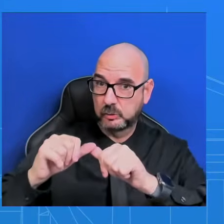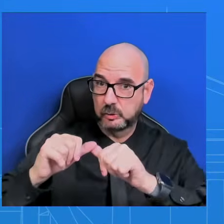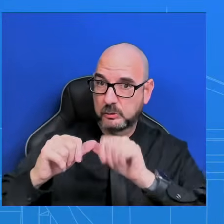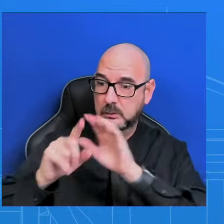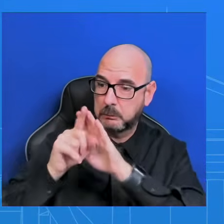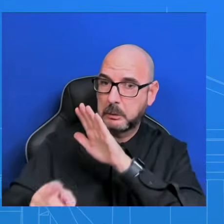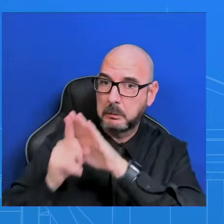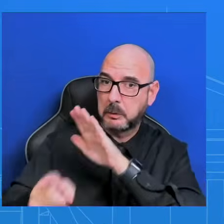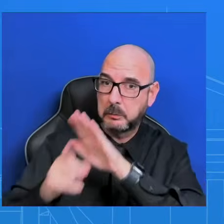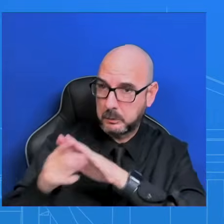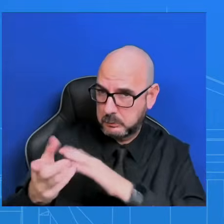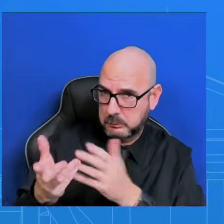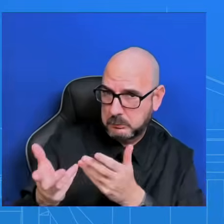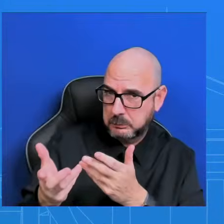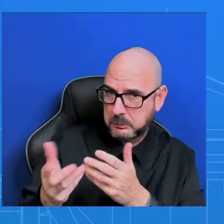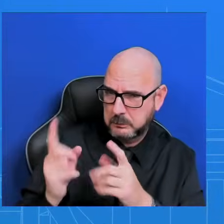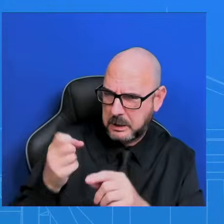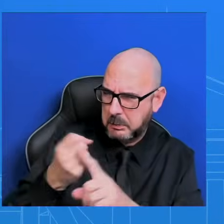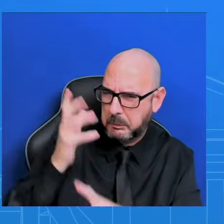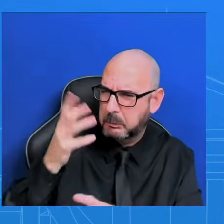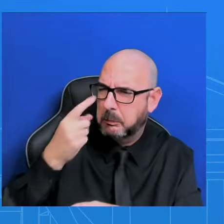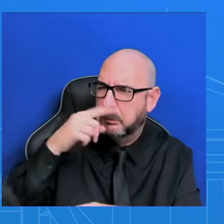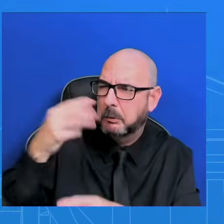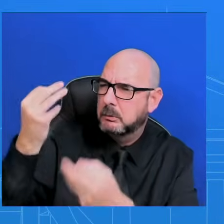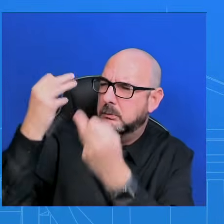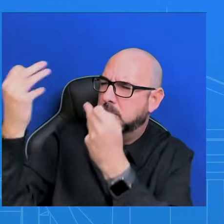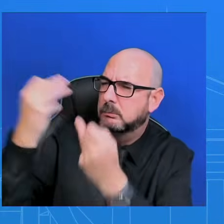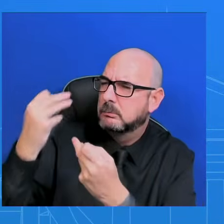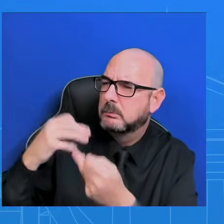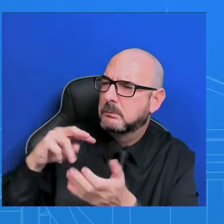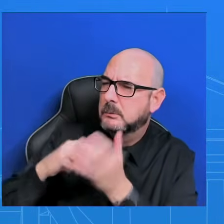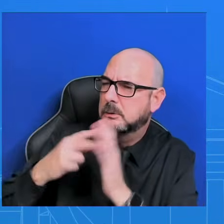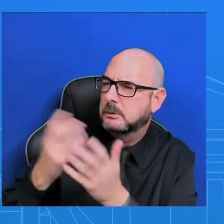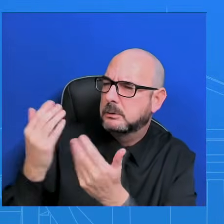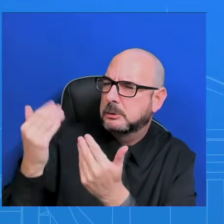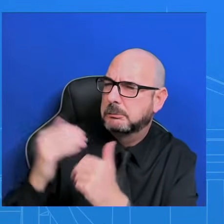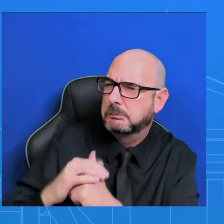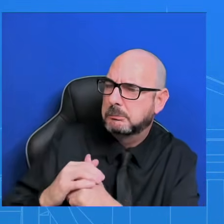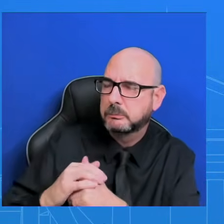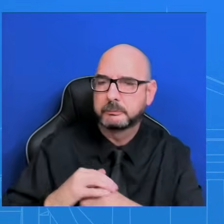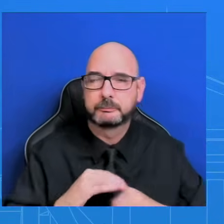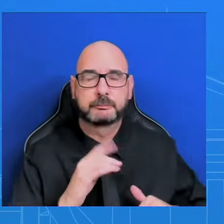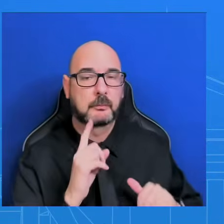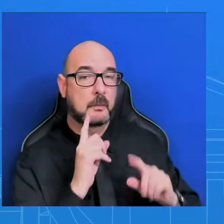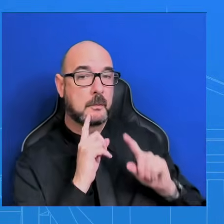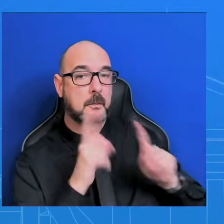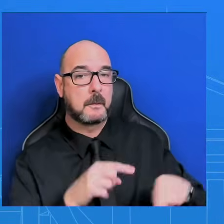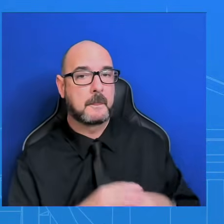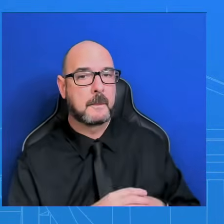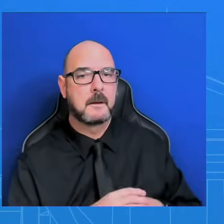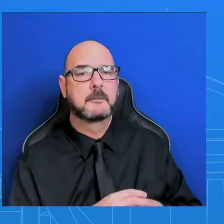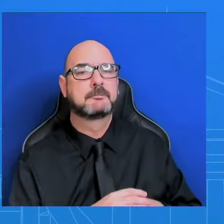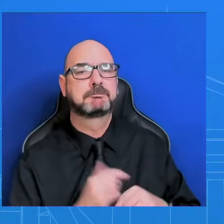Mr. Kirby: I would leave it to the Pentagon to go through their battle damage assessment. After every strike, they'll do an assessment